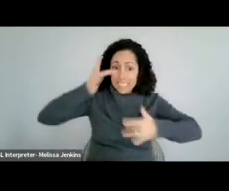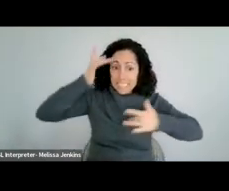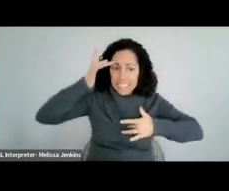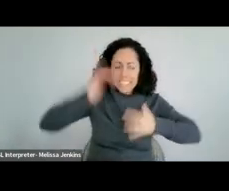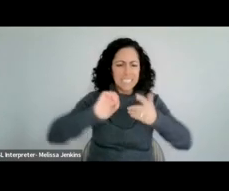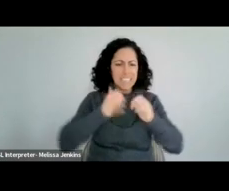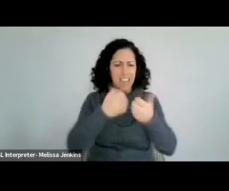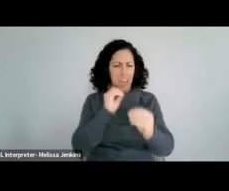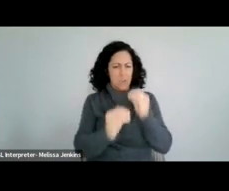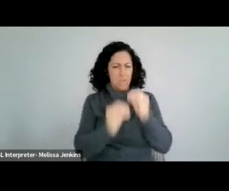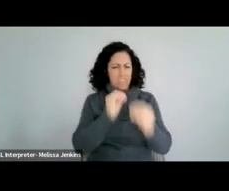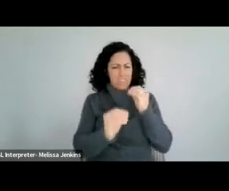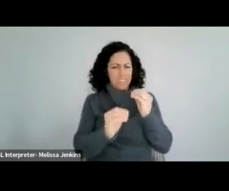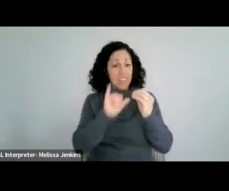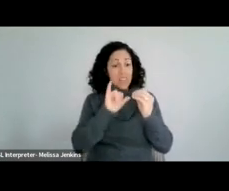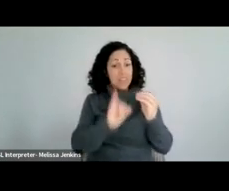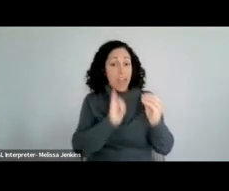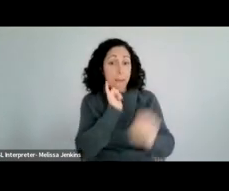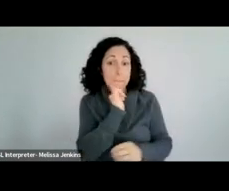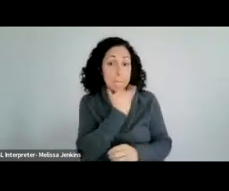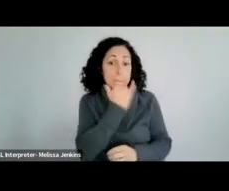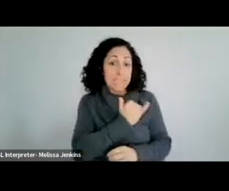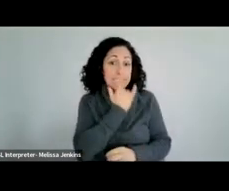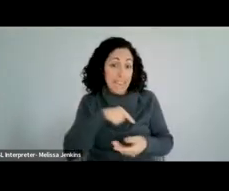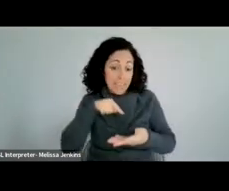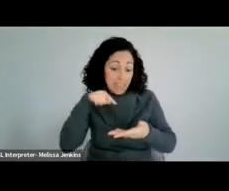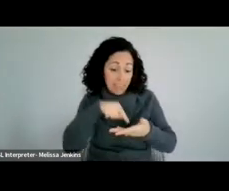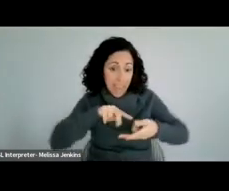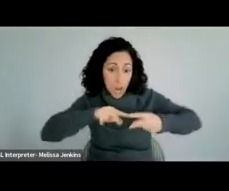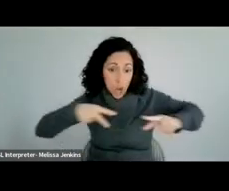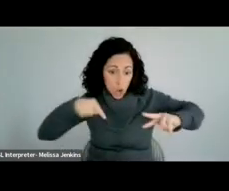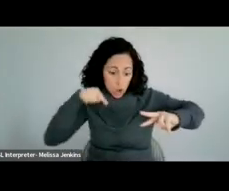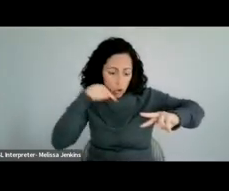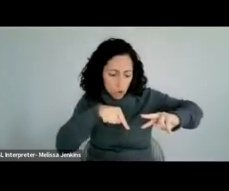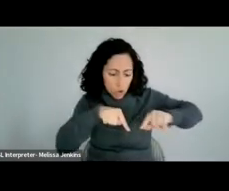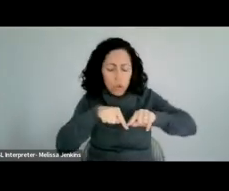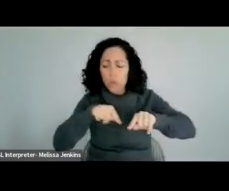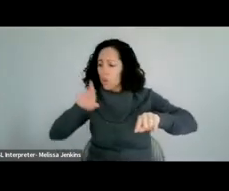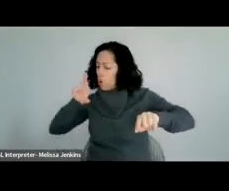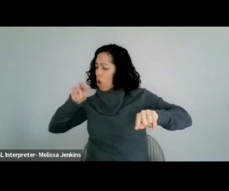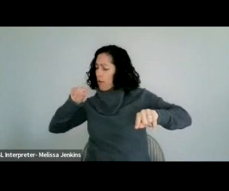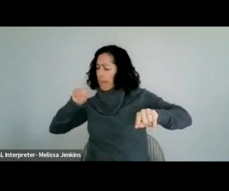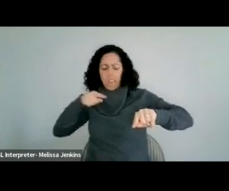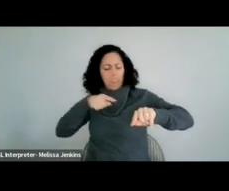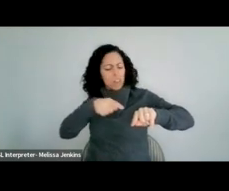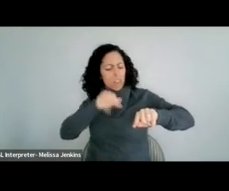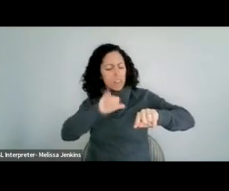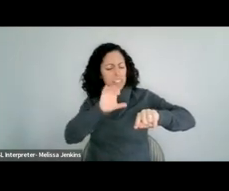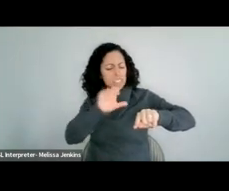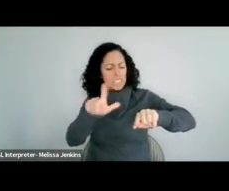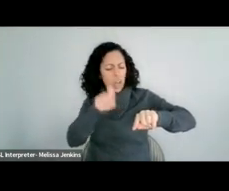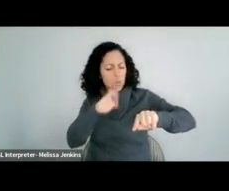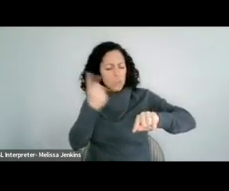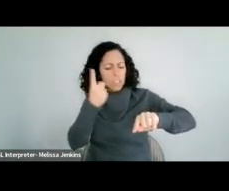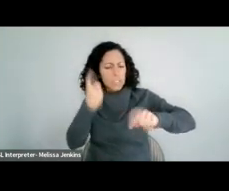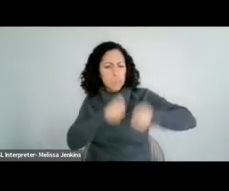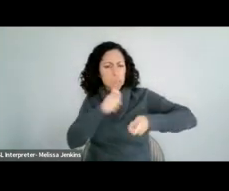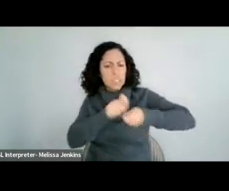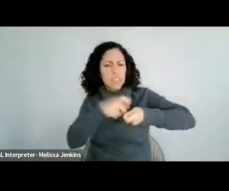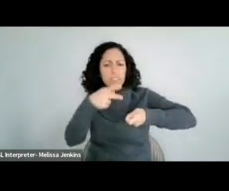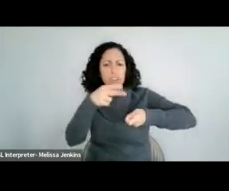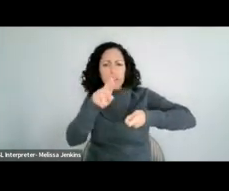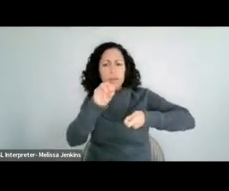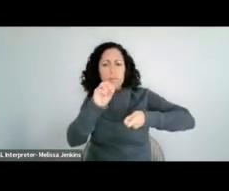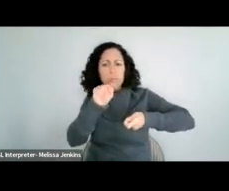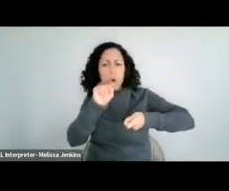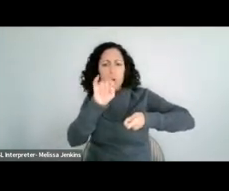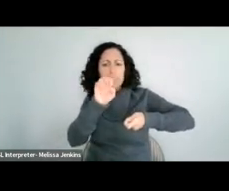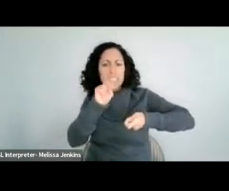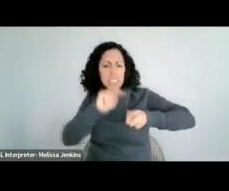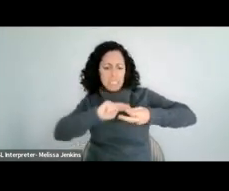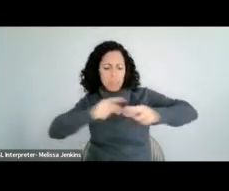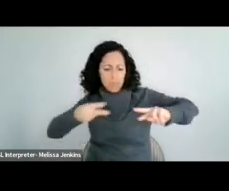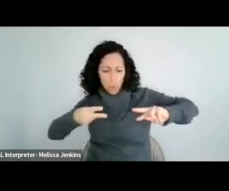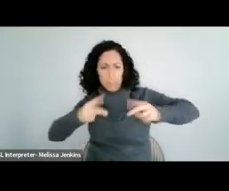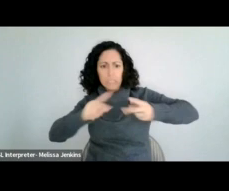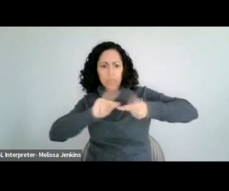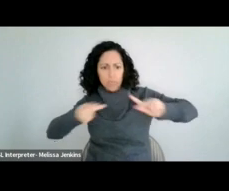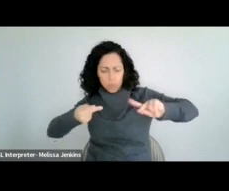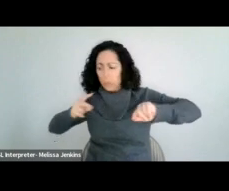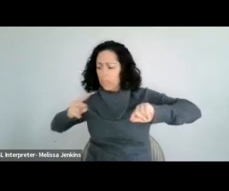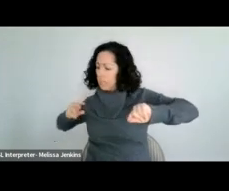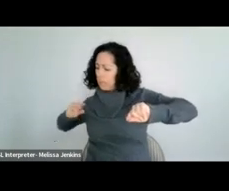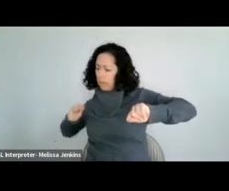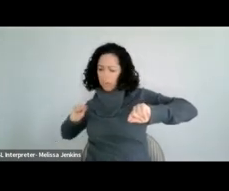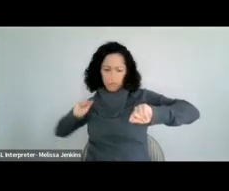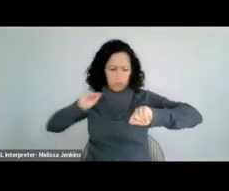the RNA can then be used to create the protein that the cell needs, taking away the underlying cause of the condition.